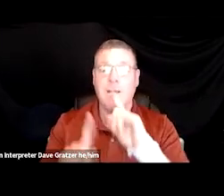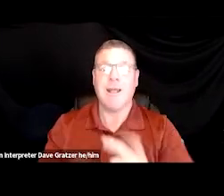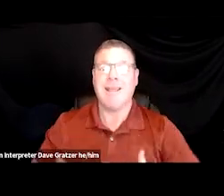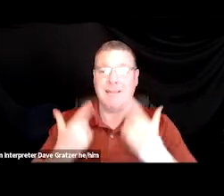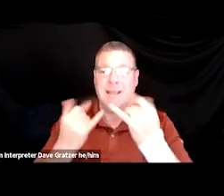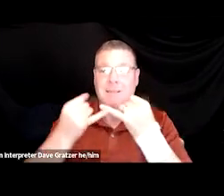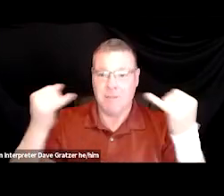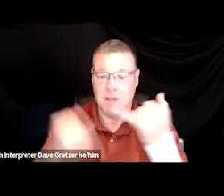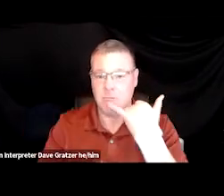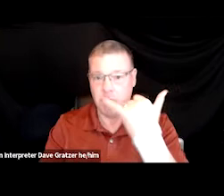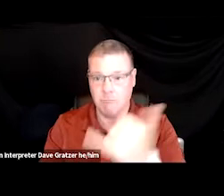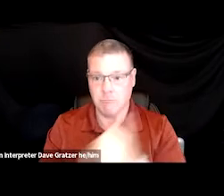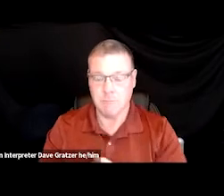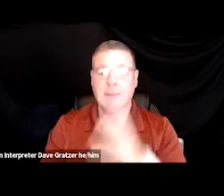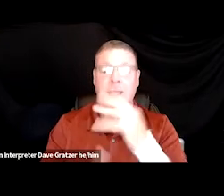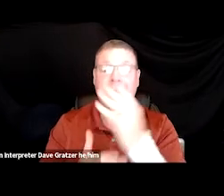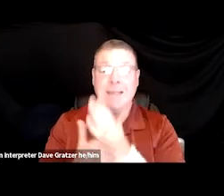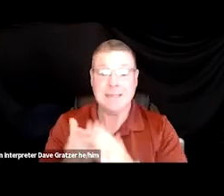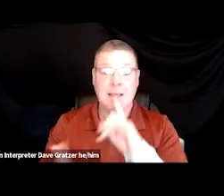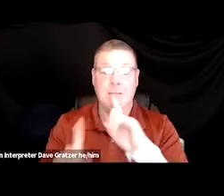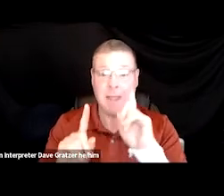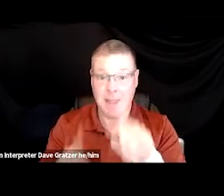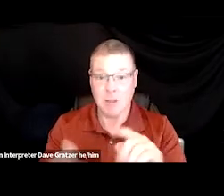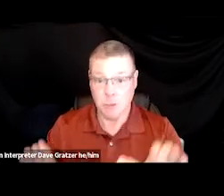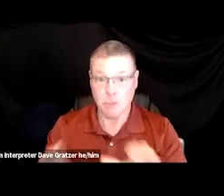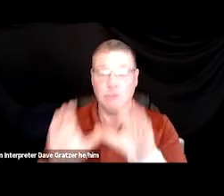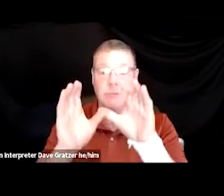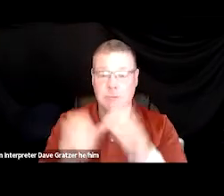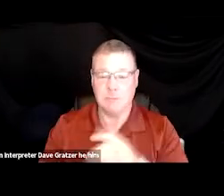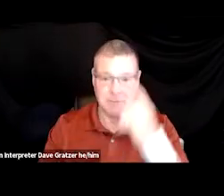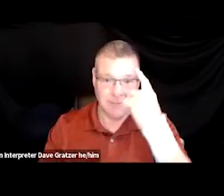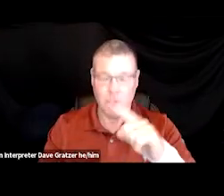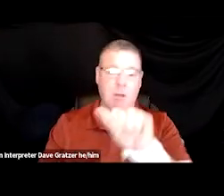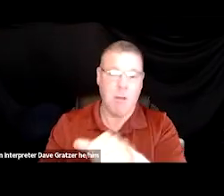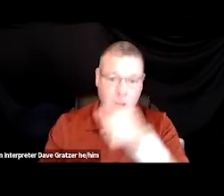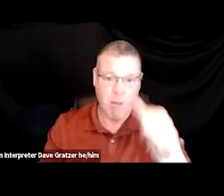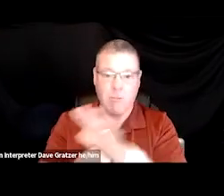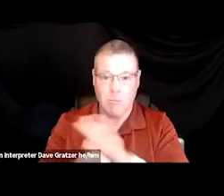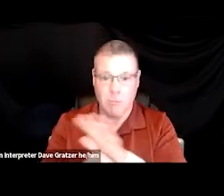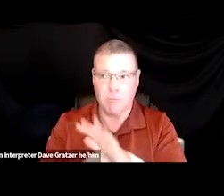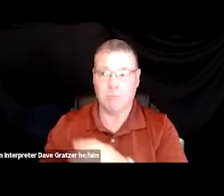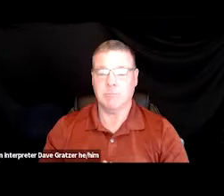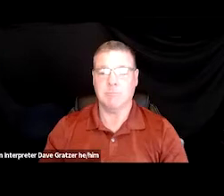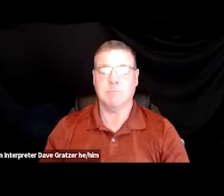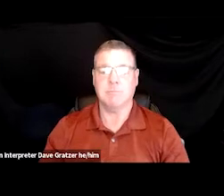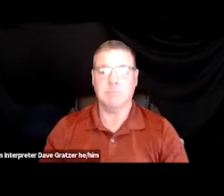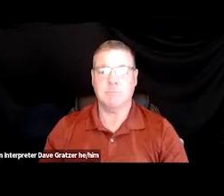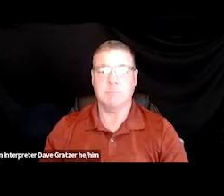for Texas, and some of them even answer crisis hotline calls for other local authorities. Next slide.